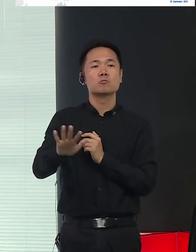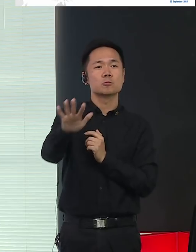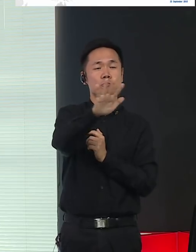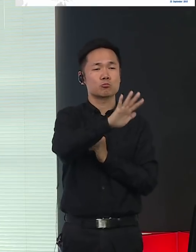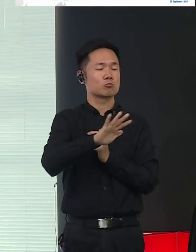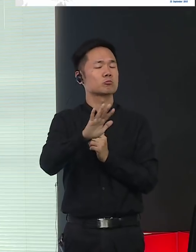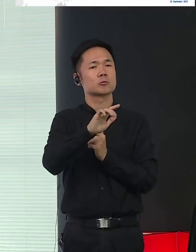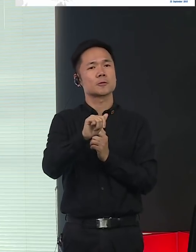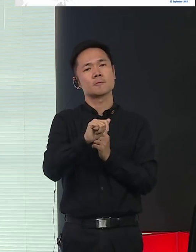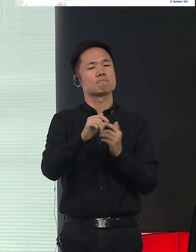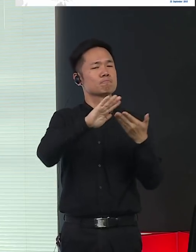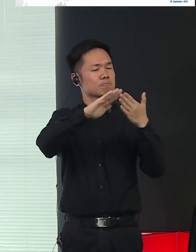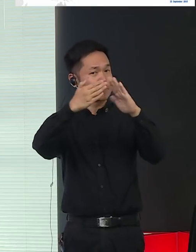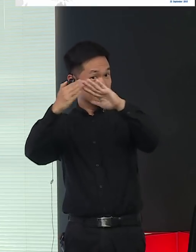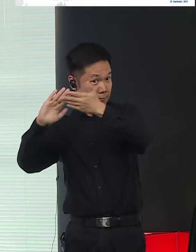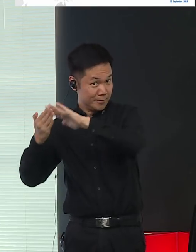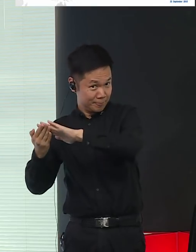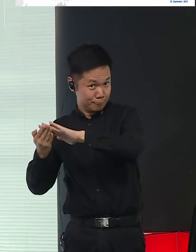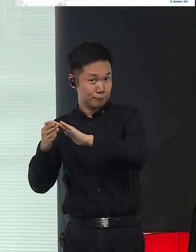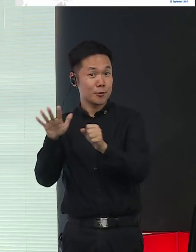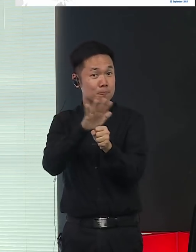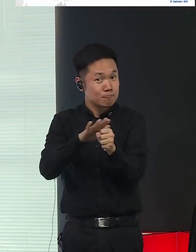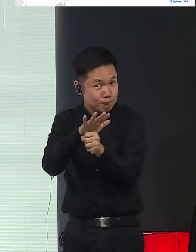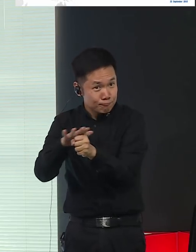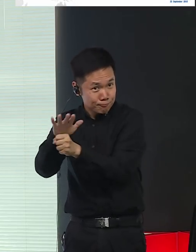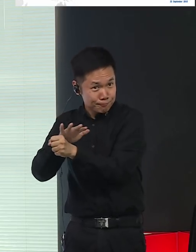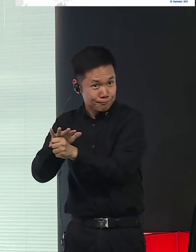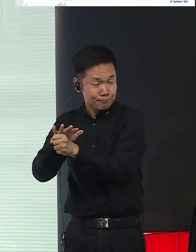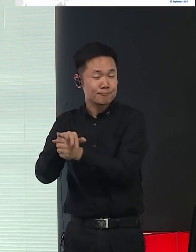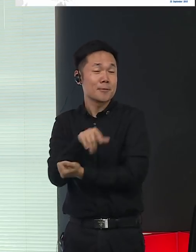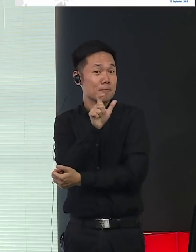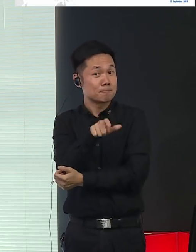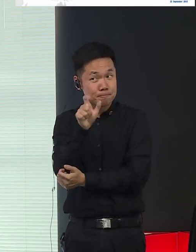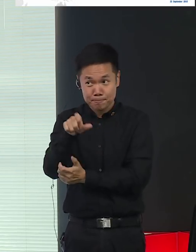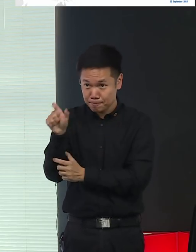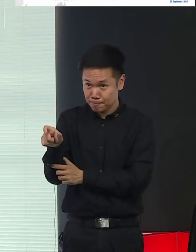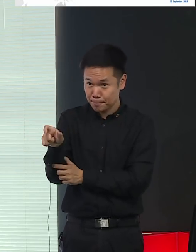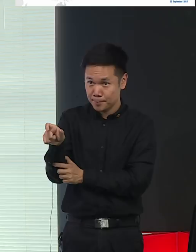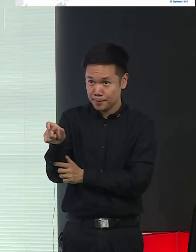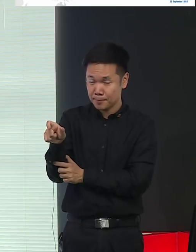Especially in making the livelihood of using the sign languages, we would